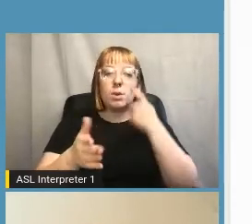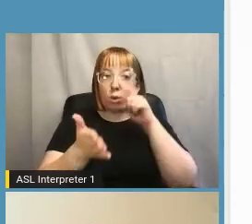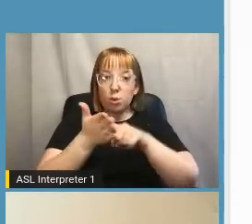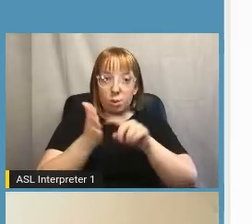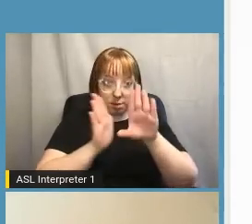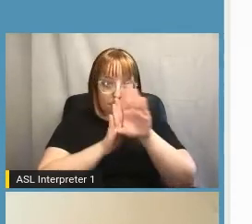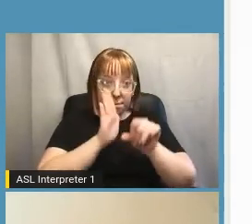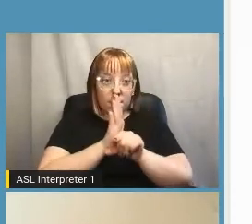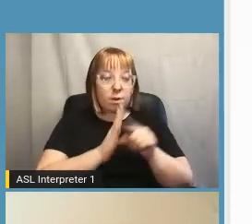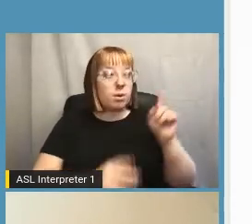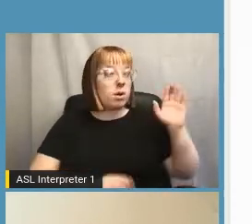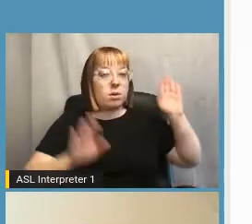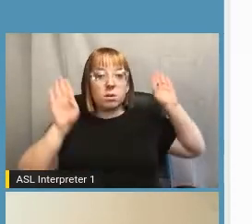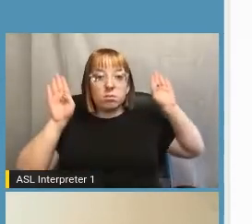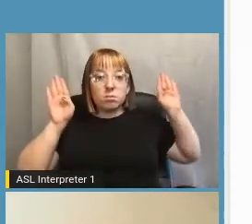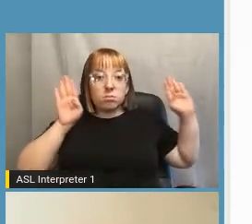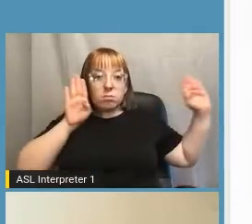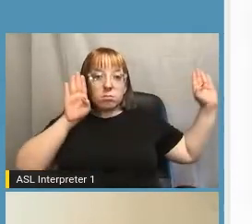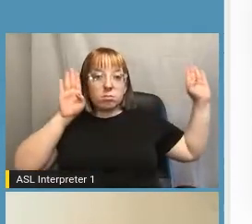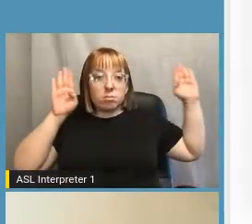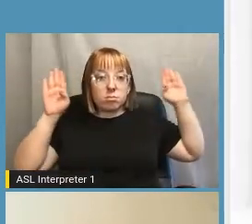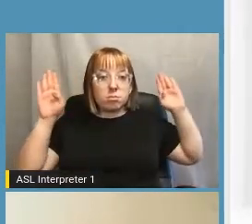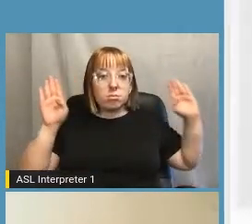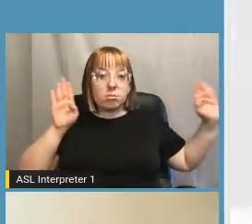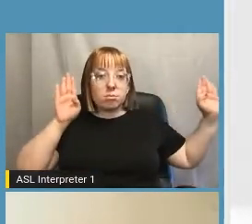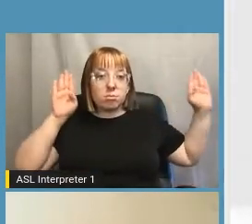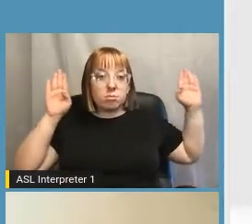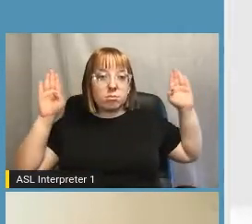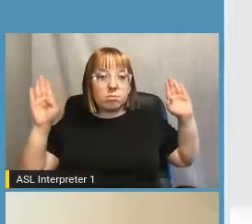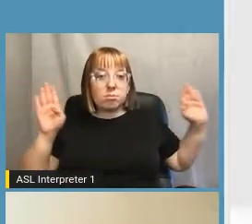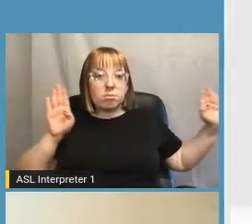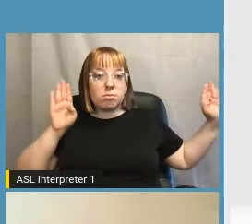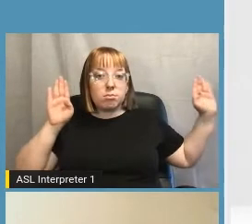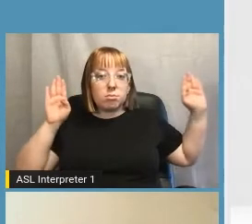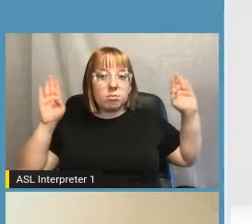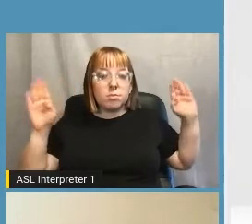you see that it's sort of rotating in the round and so if i just let this